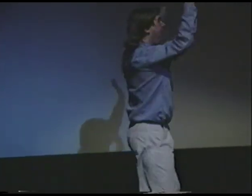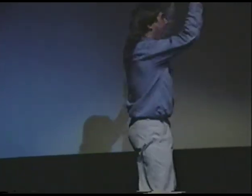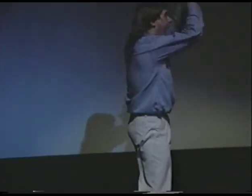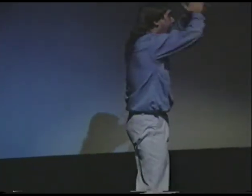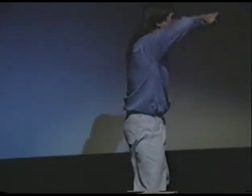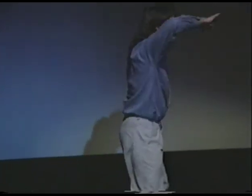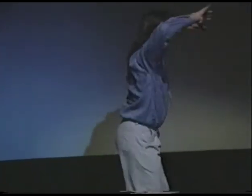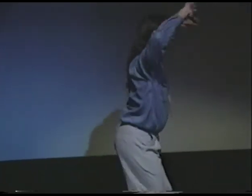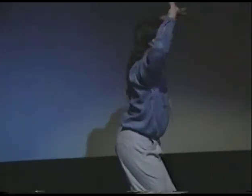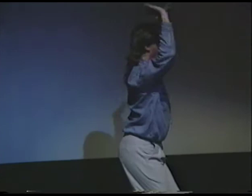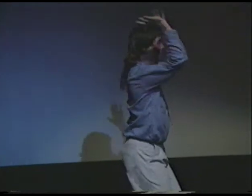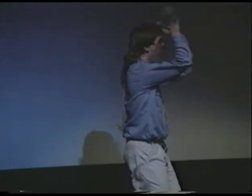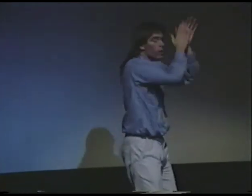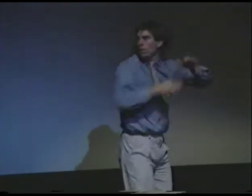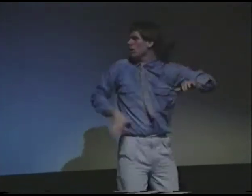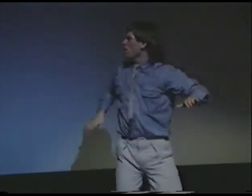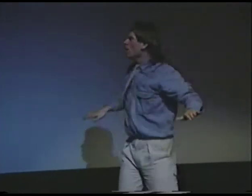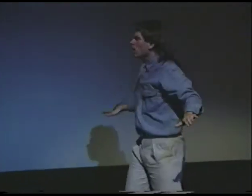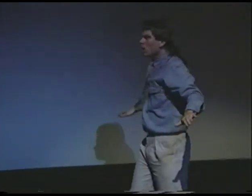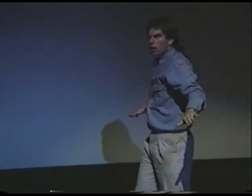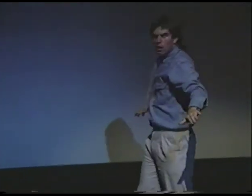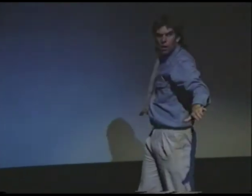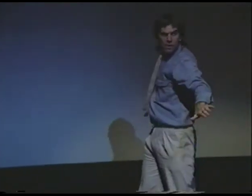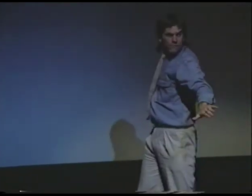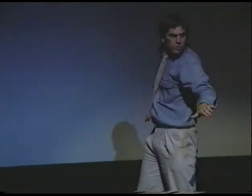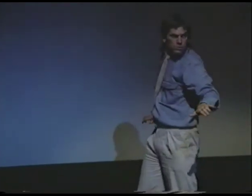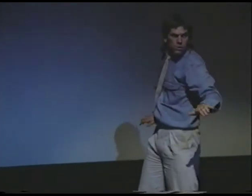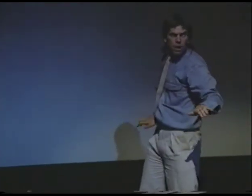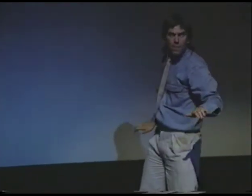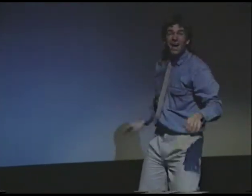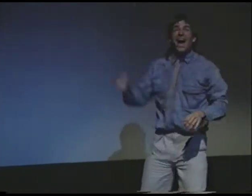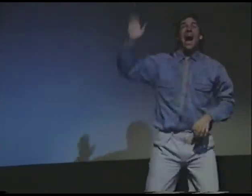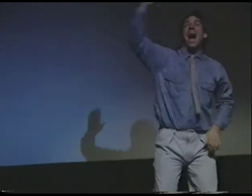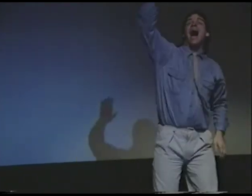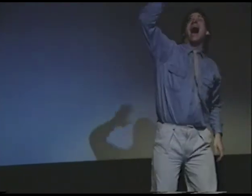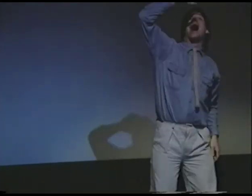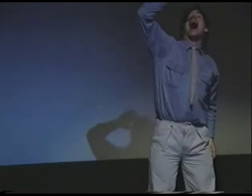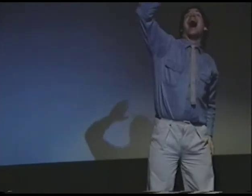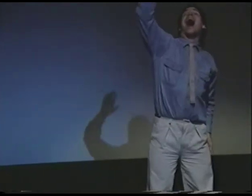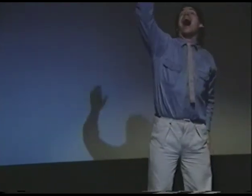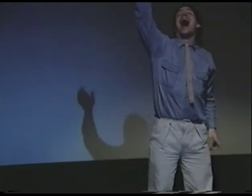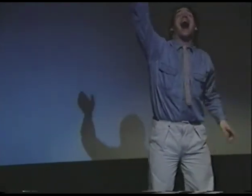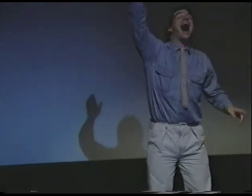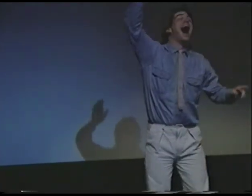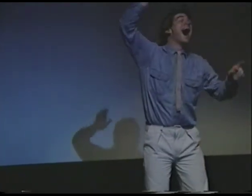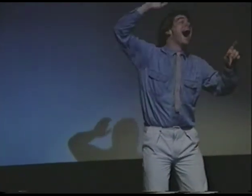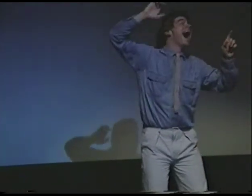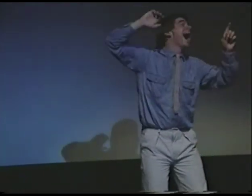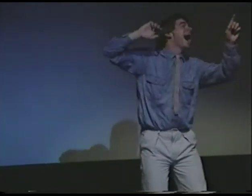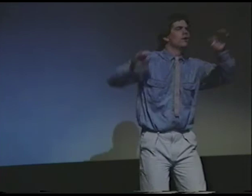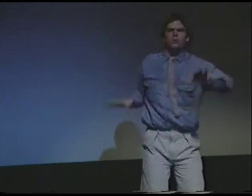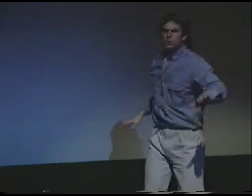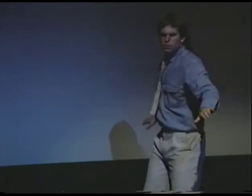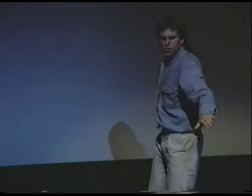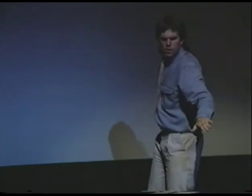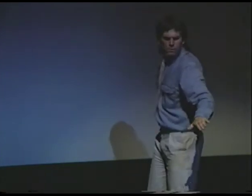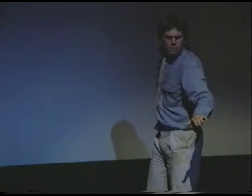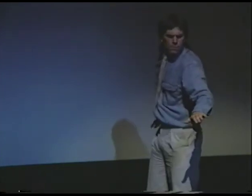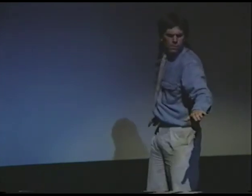The crowd cheers. The Secret Service searches the crowd. The candidate--